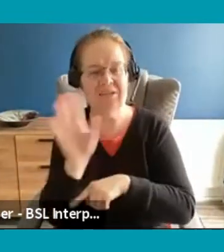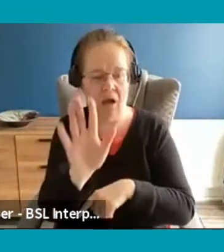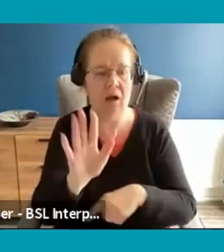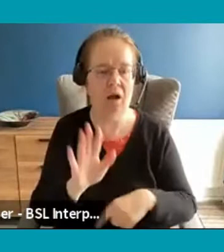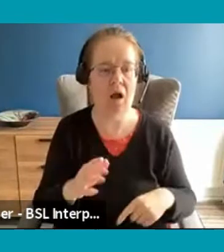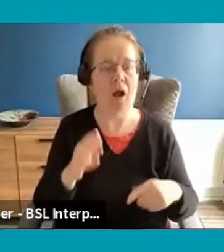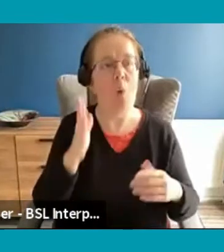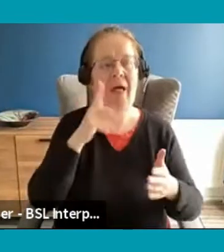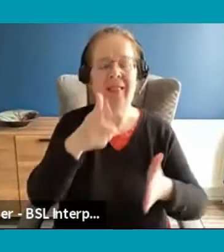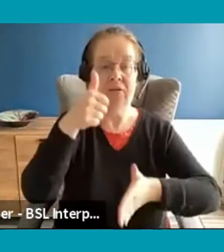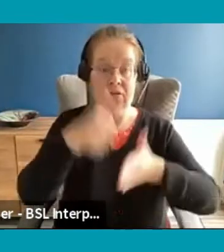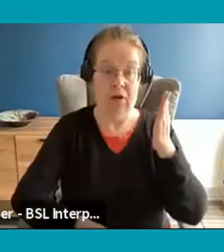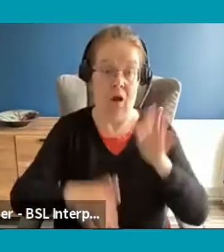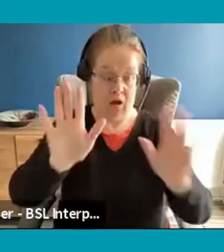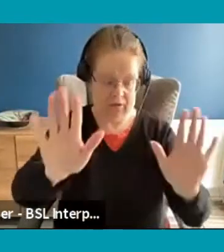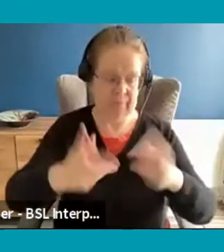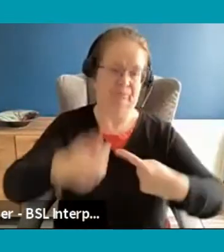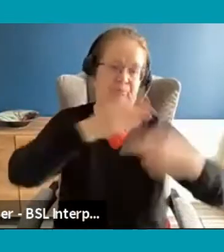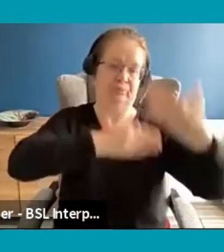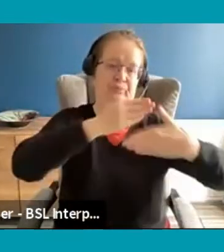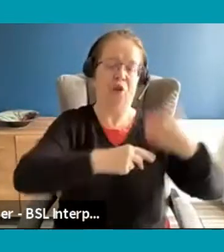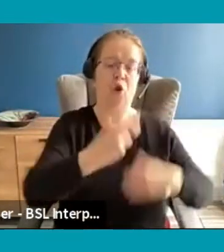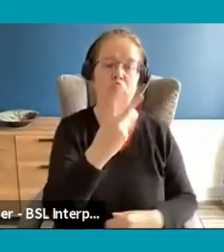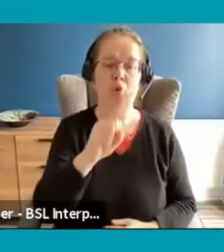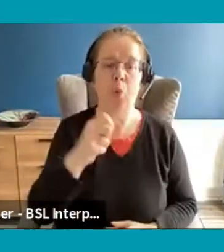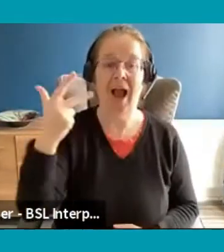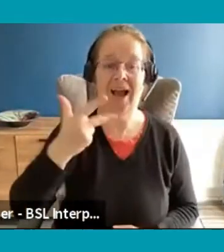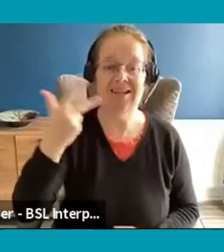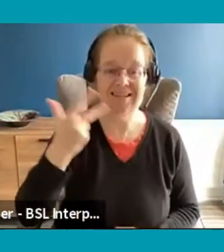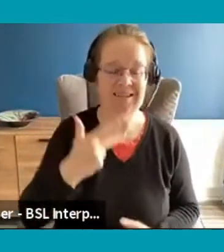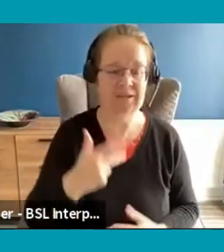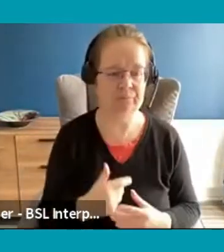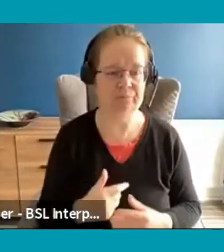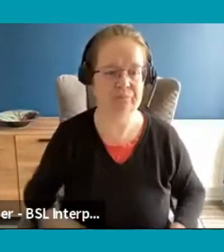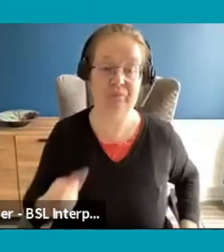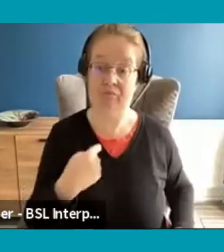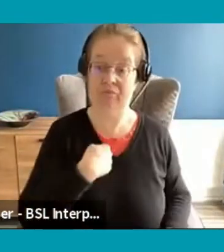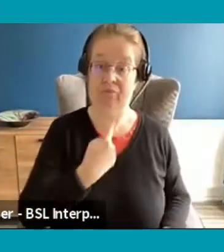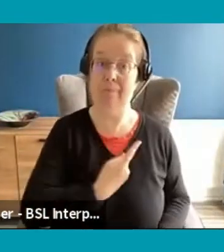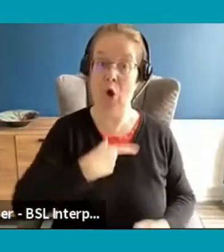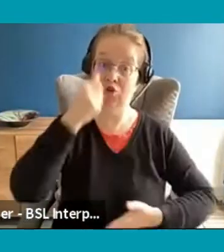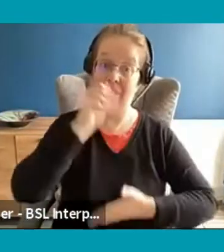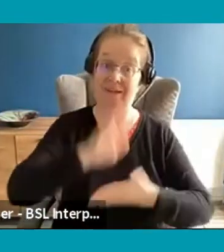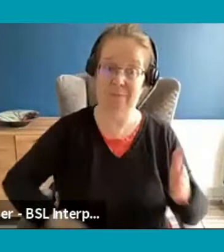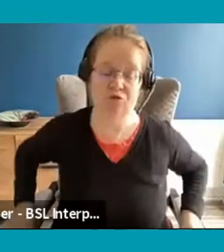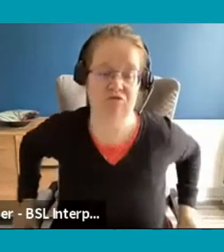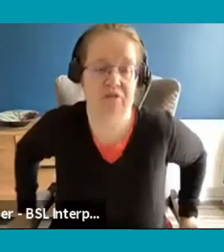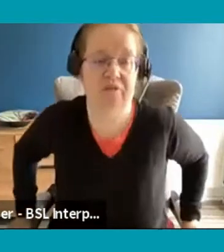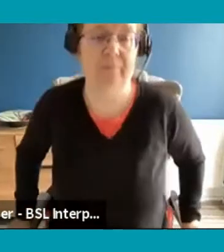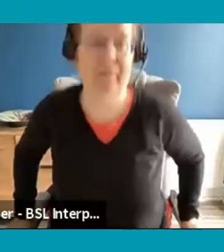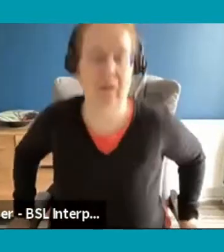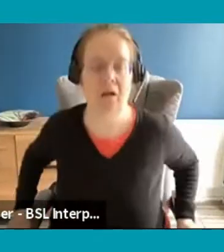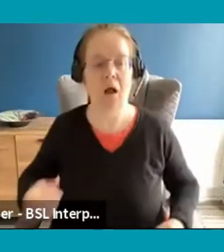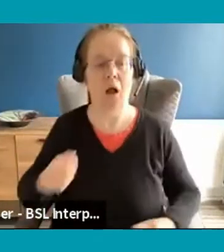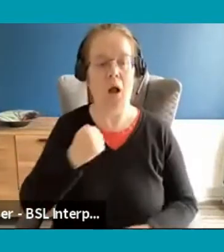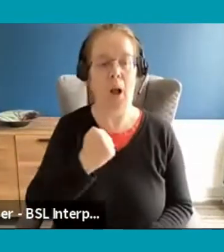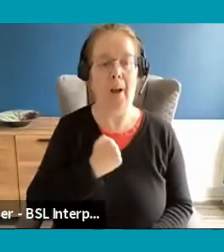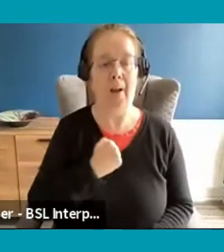Well, back in 2018 my own personal experiences that my son Edward, who is now 28.